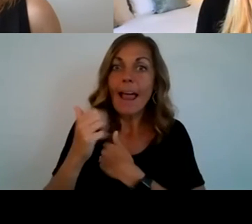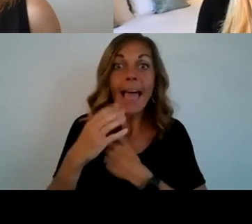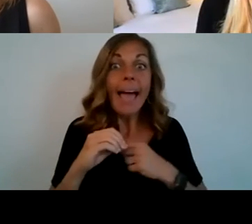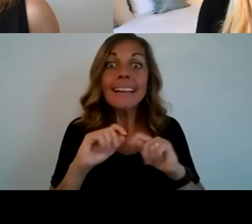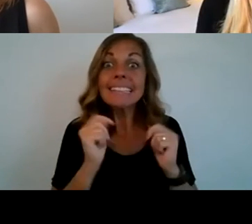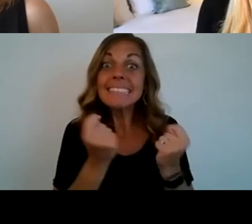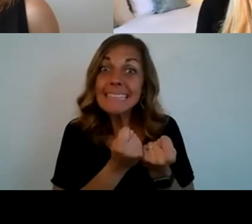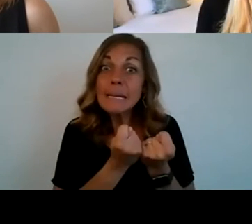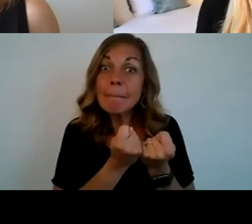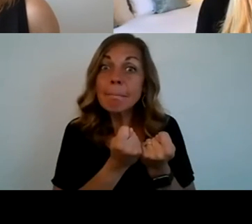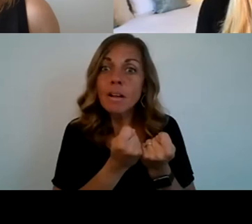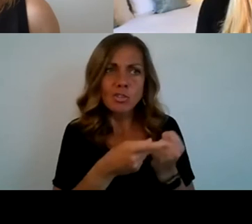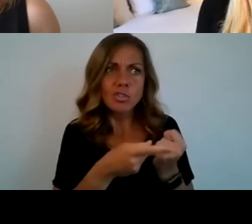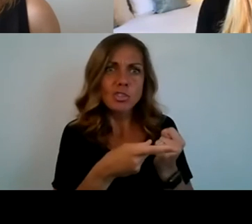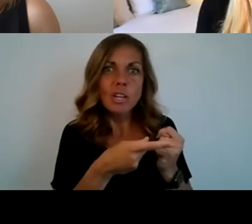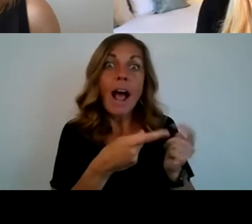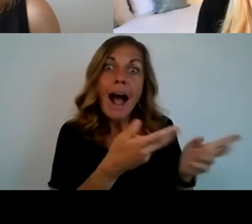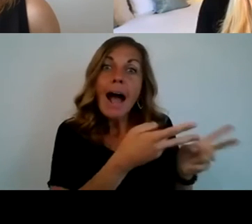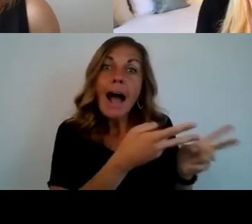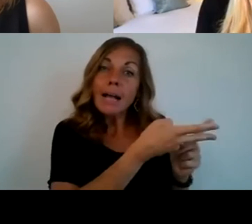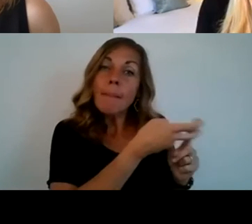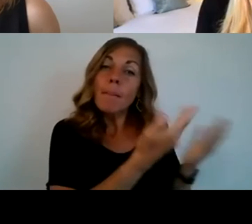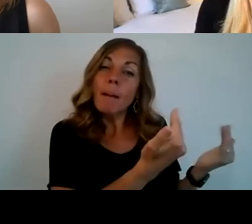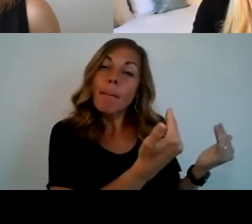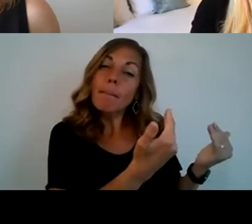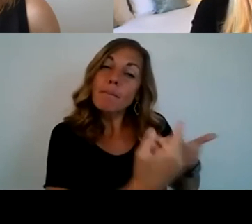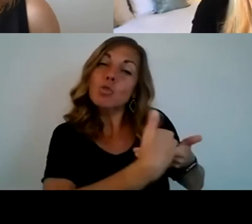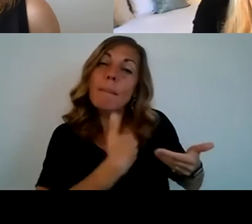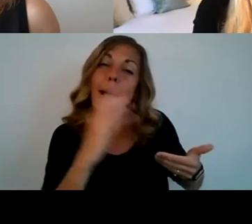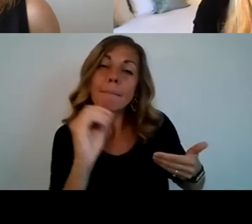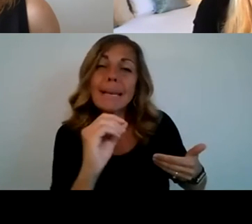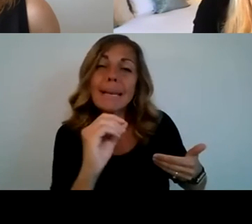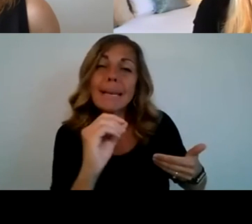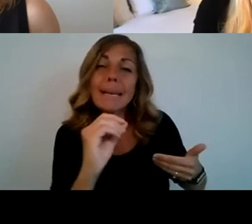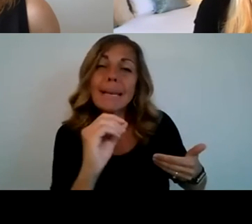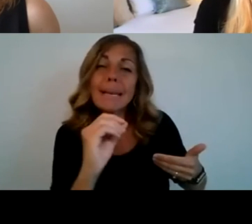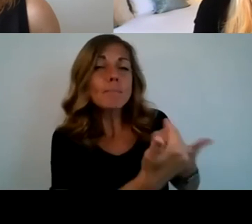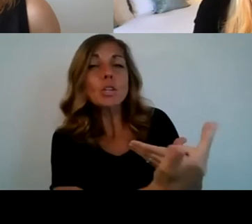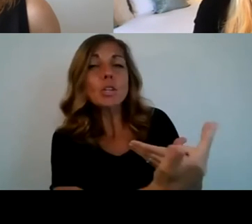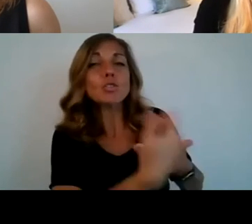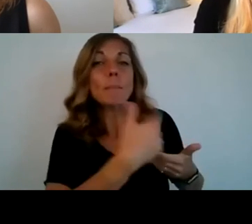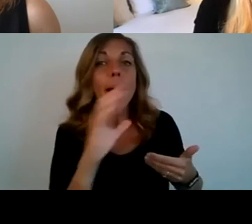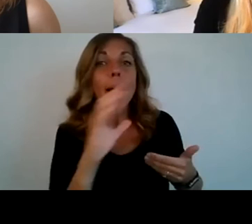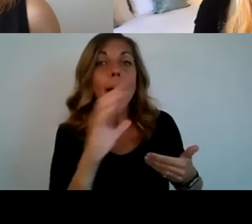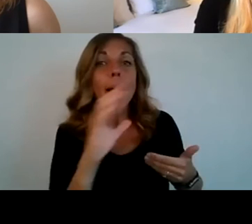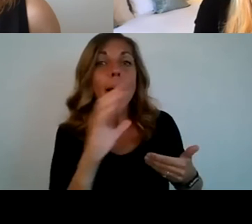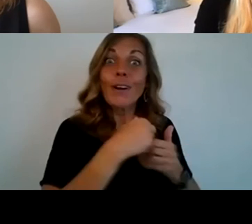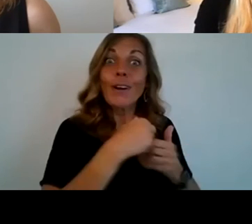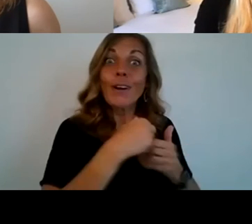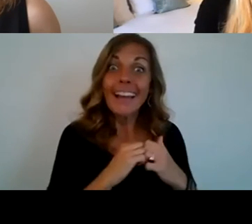the last 9 months to join her on this quest. And you could not have a more, like a bigger